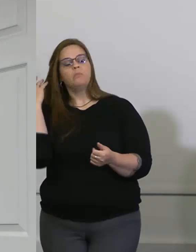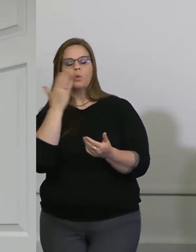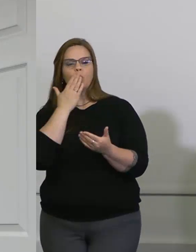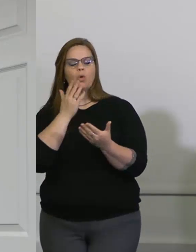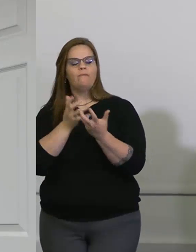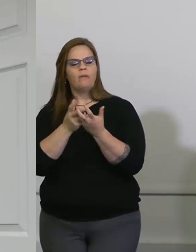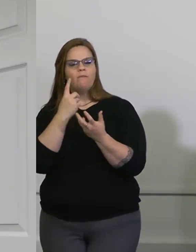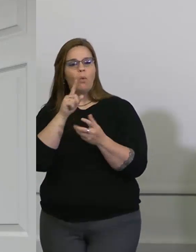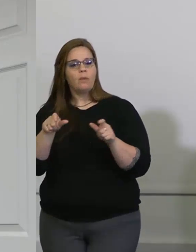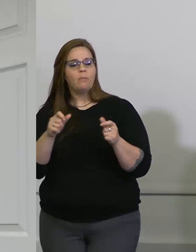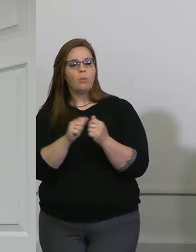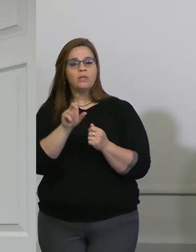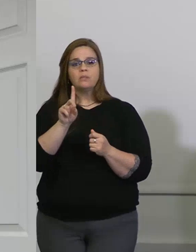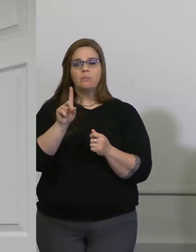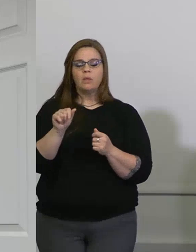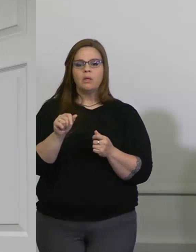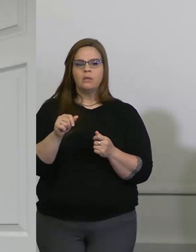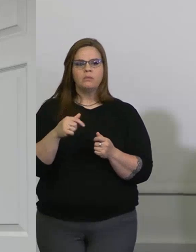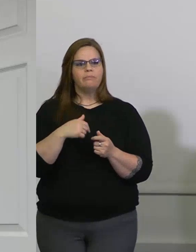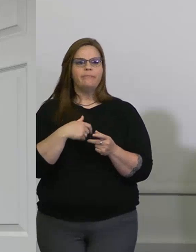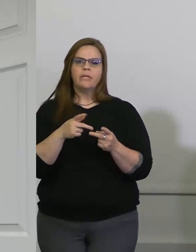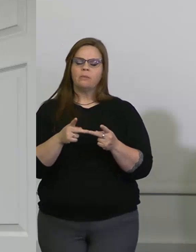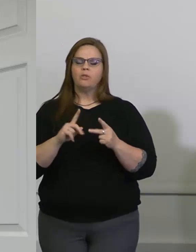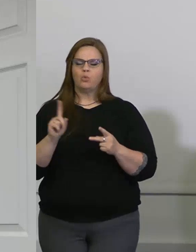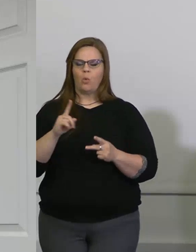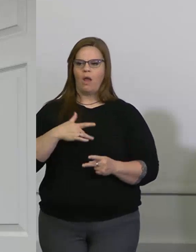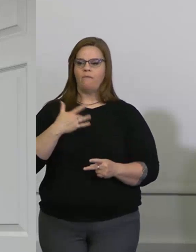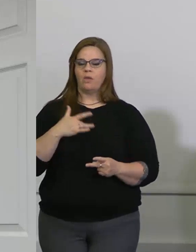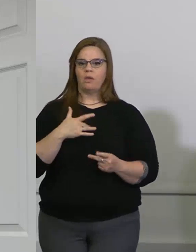It's a it's a position where I feel an enormous amount of